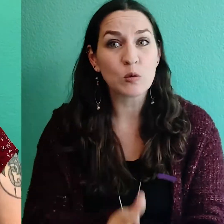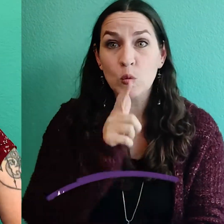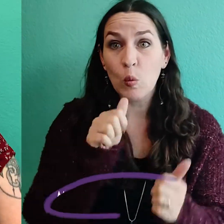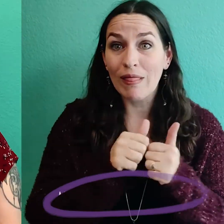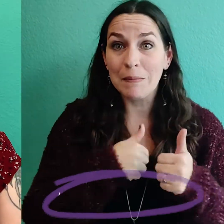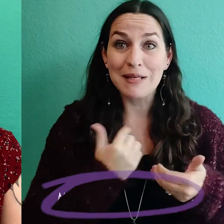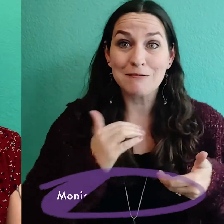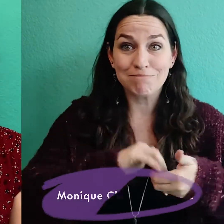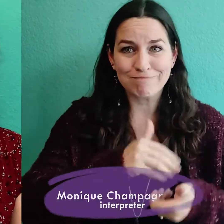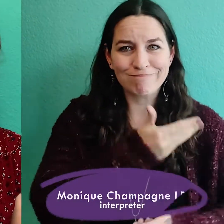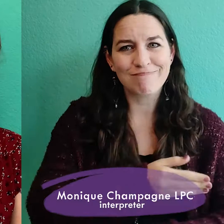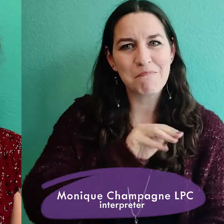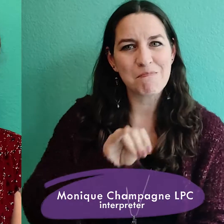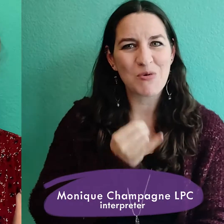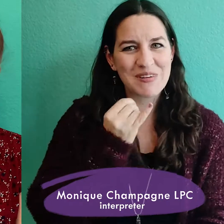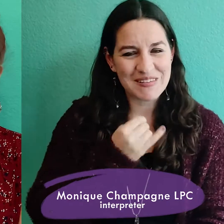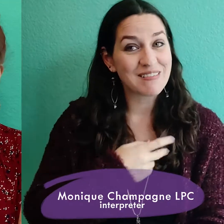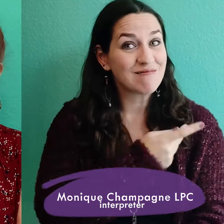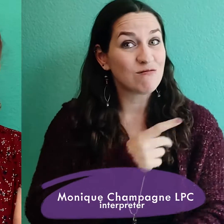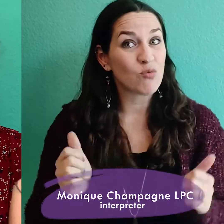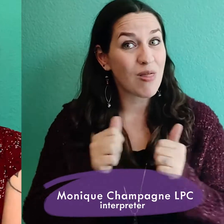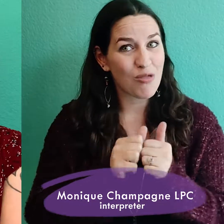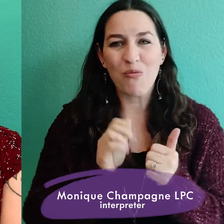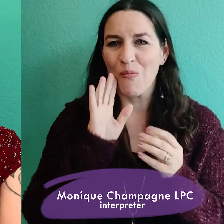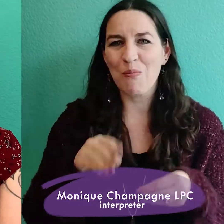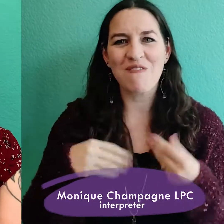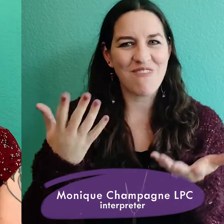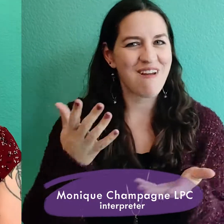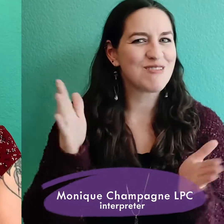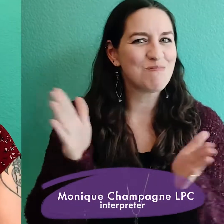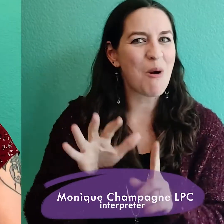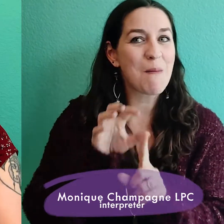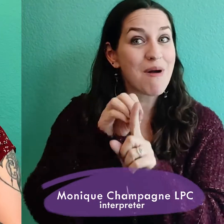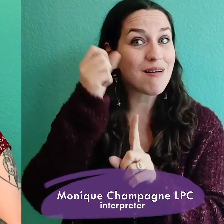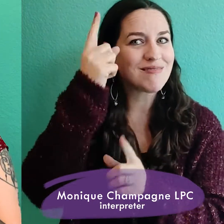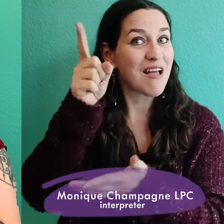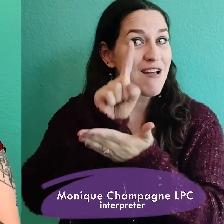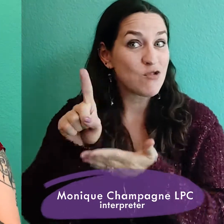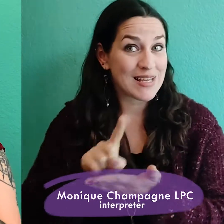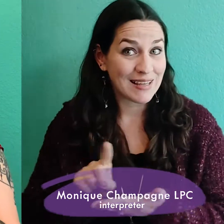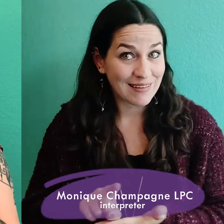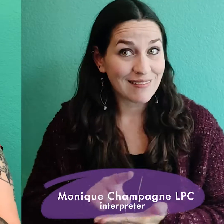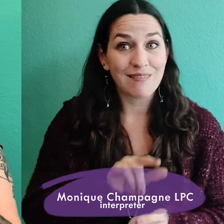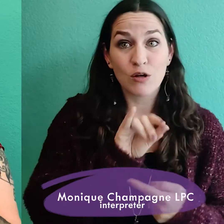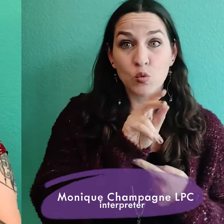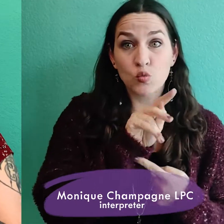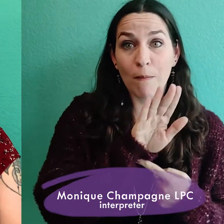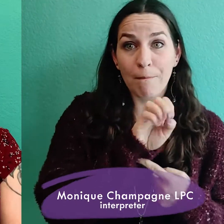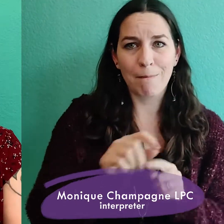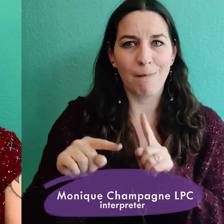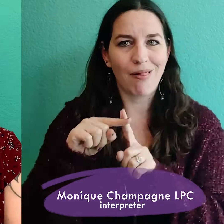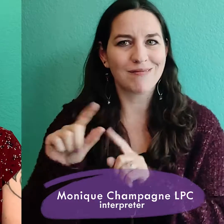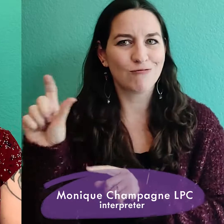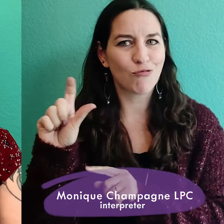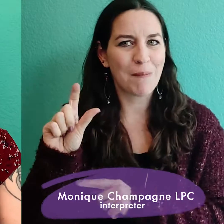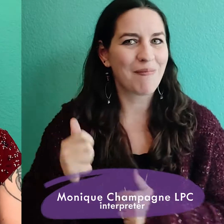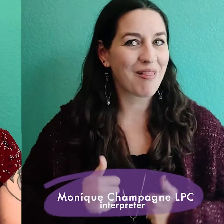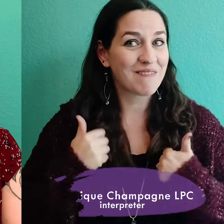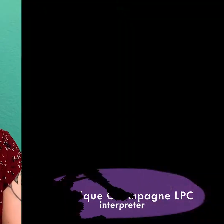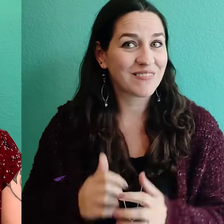I'm here with my colleague Monique Champagne, and together we bring you Small Bites every single week, both on YouTube and on Instagram Live.